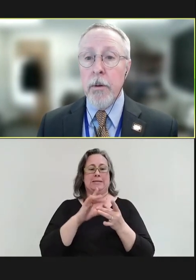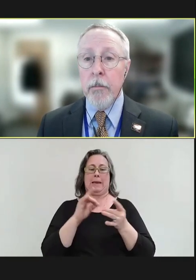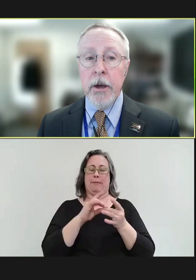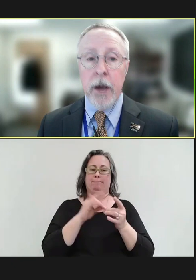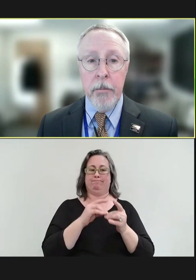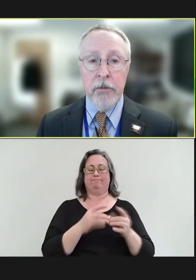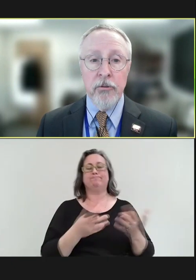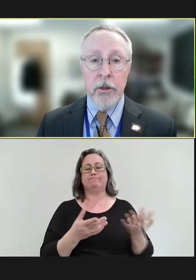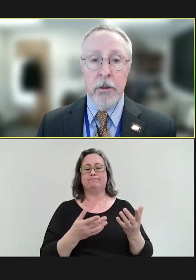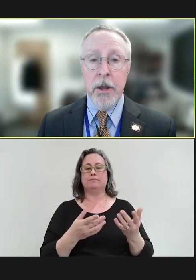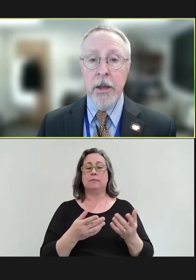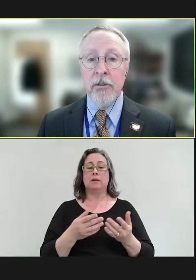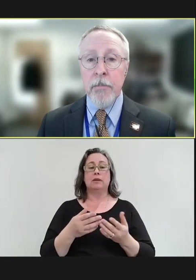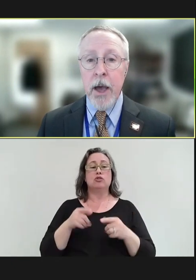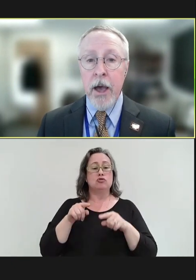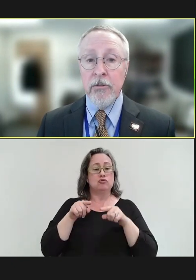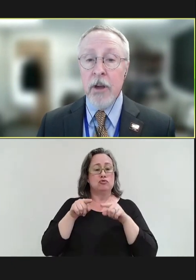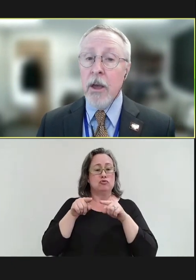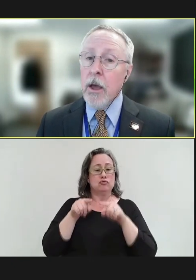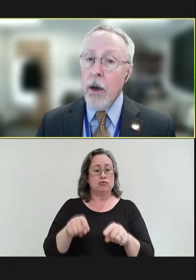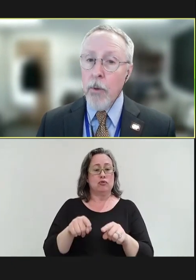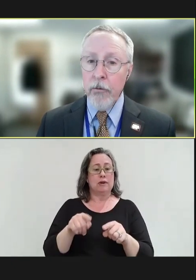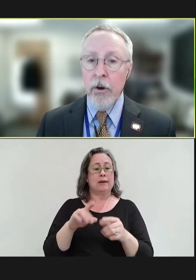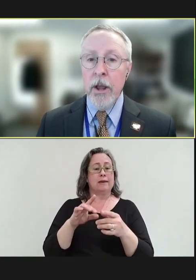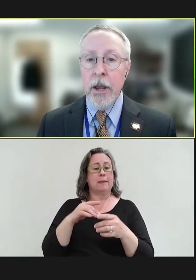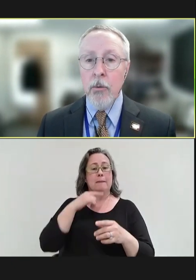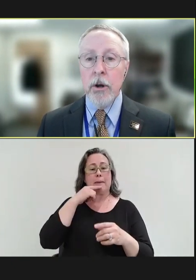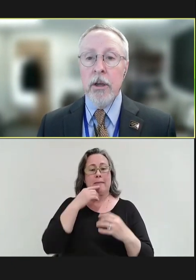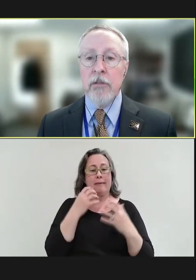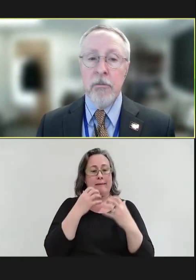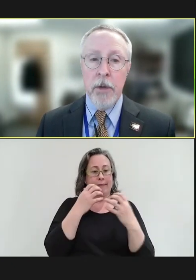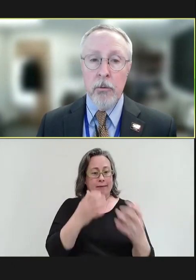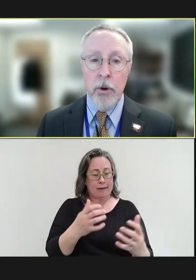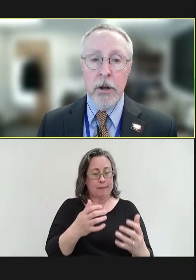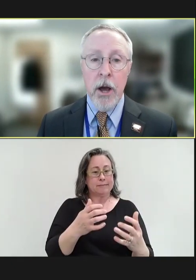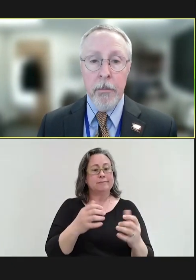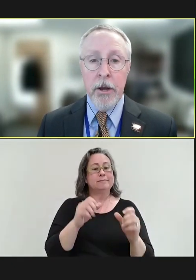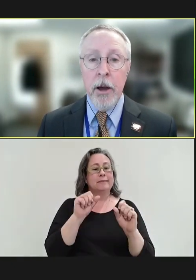public comments during the meeting has passed. However, anyone can submit a written comment up